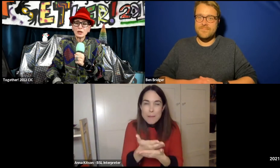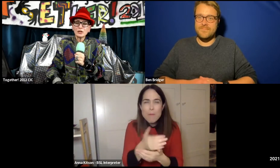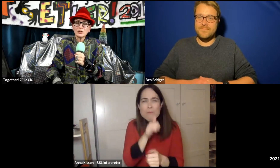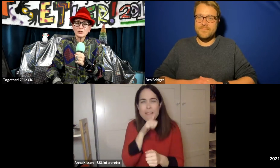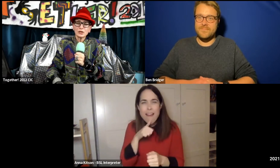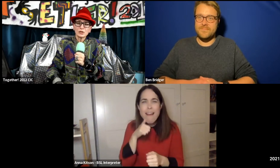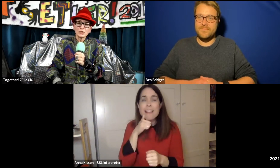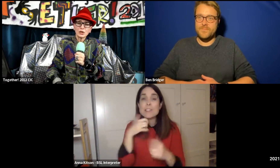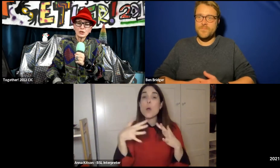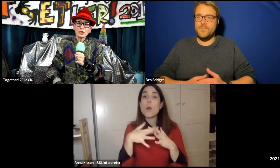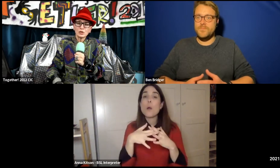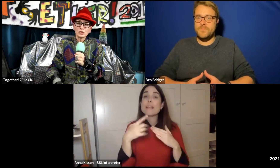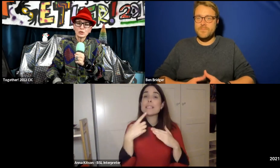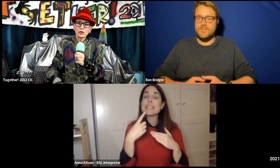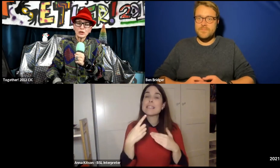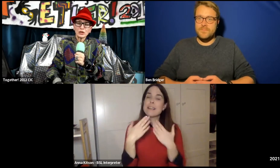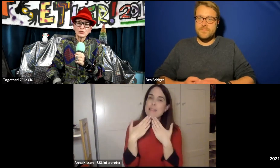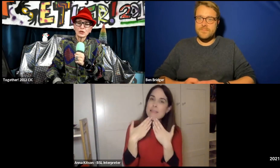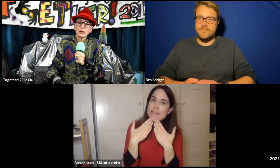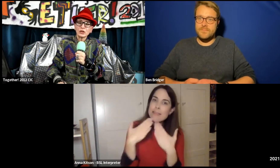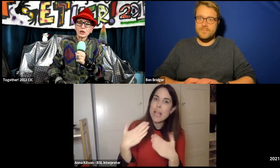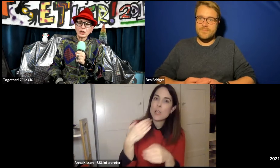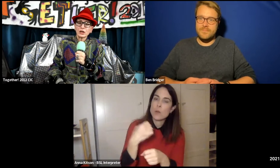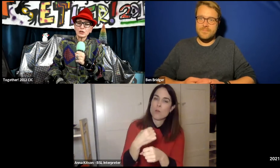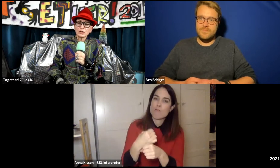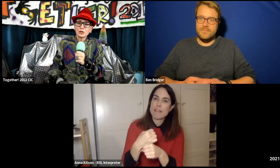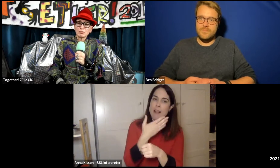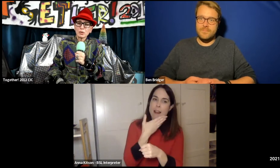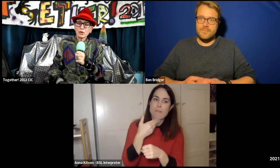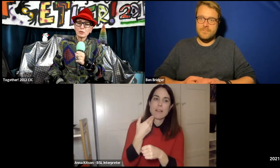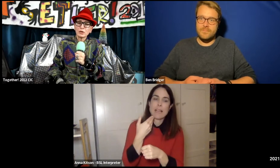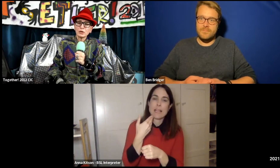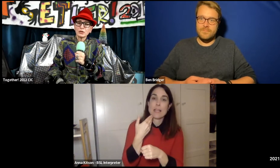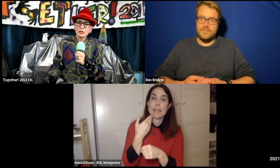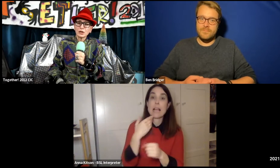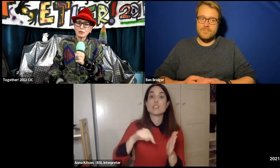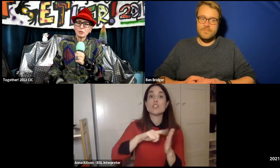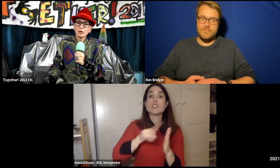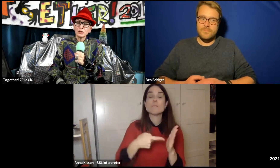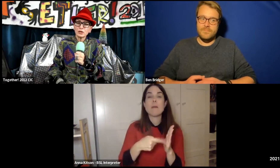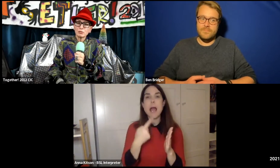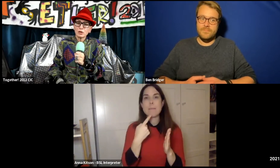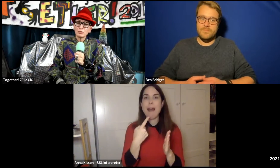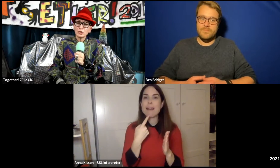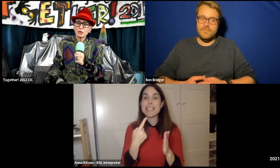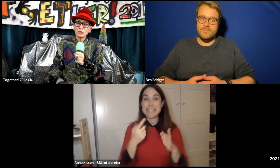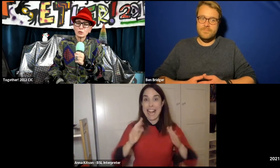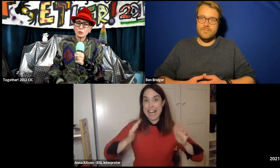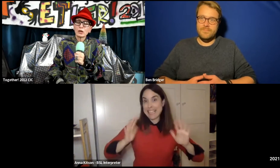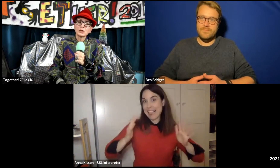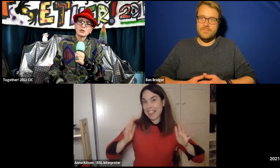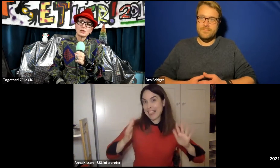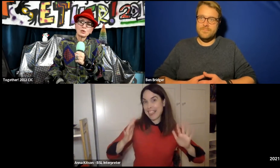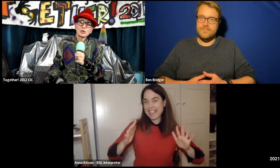Wendy says, thank you glory love, and Jemima is clapping. Jemima had -- well actually there is lots and